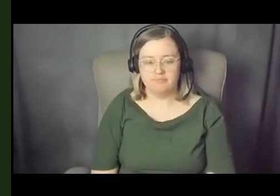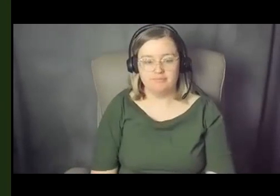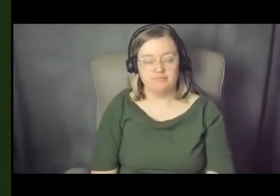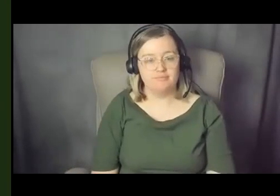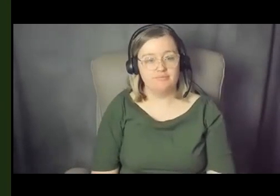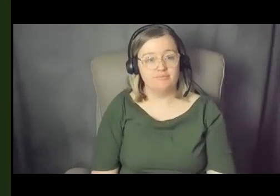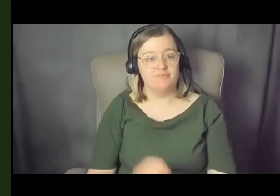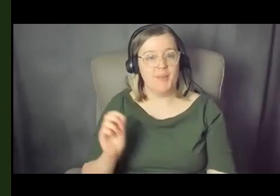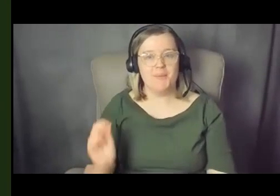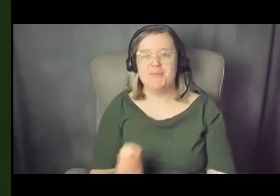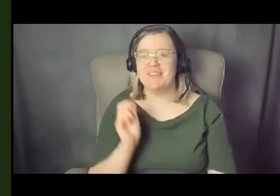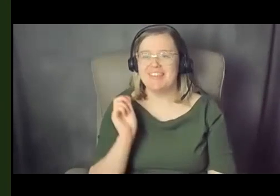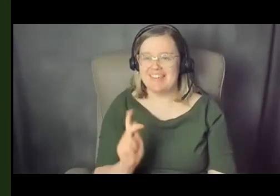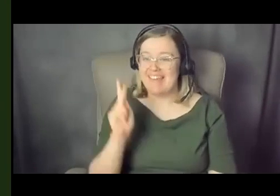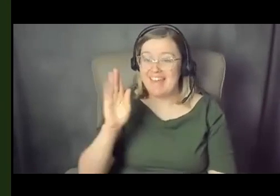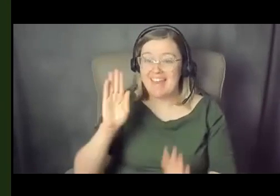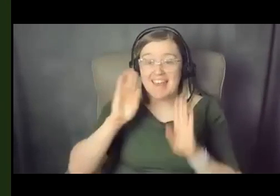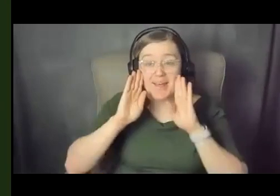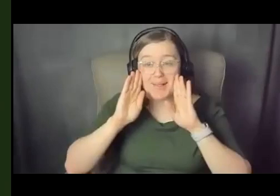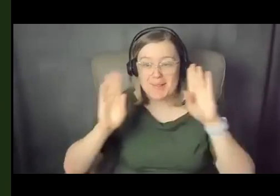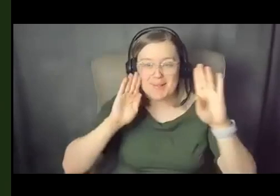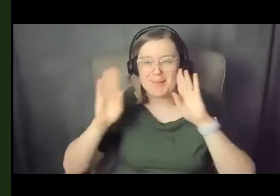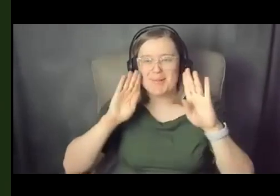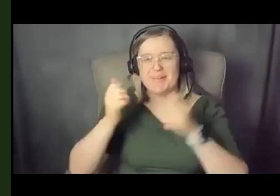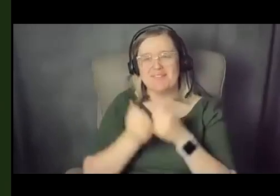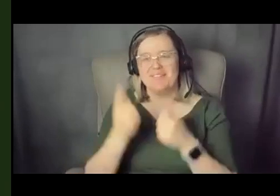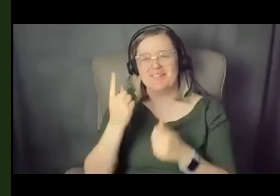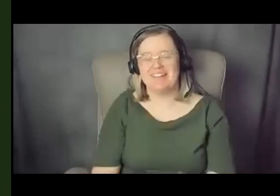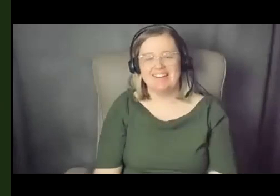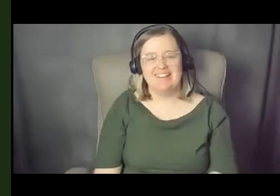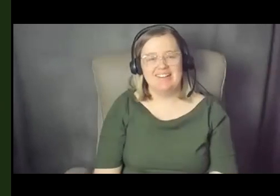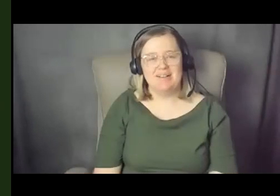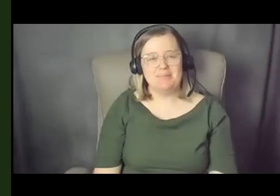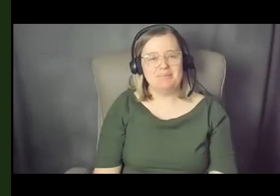Okay. Hello, everybody. Okay.